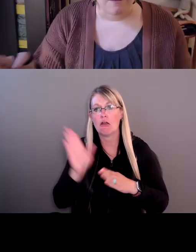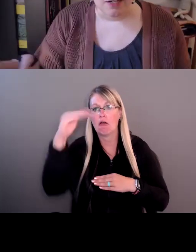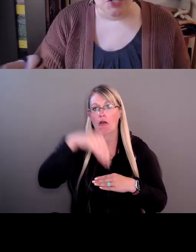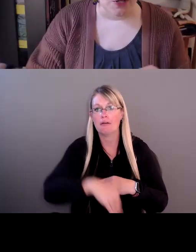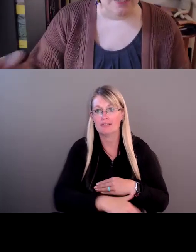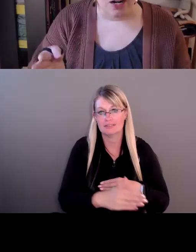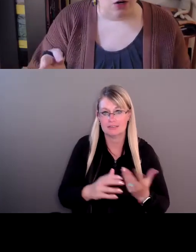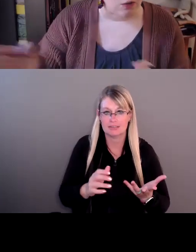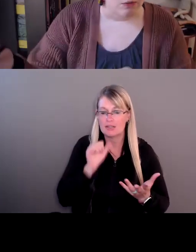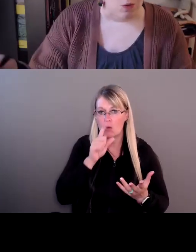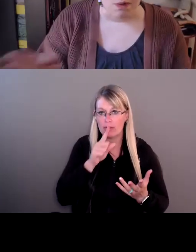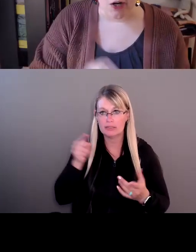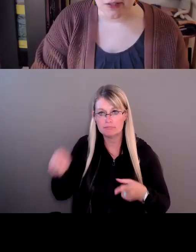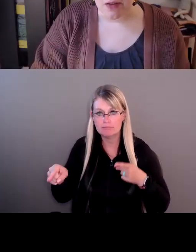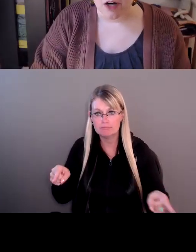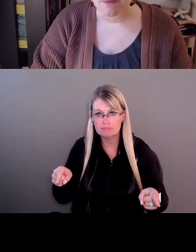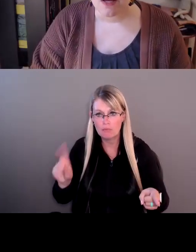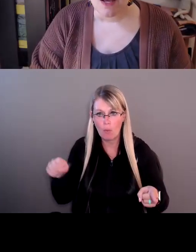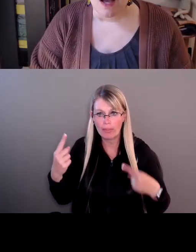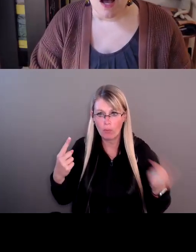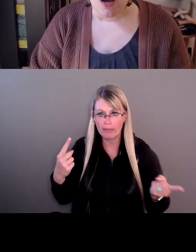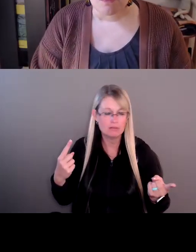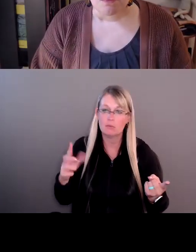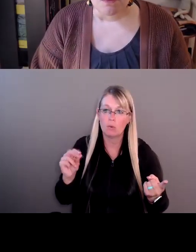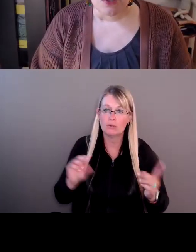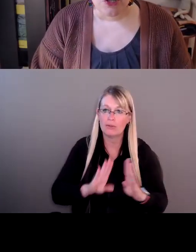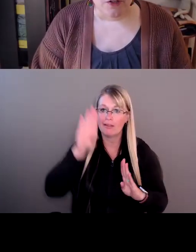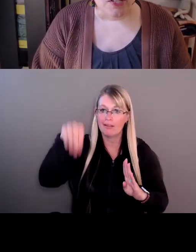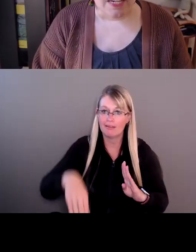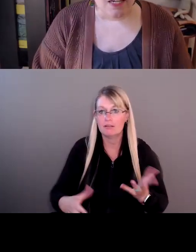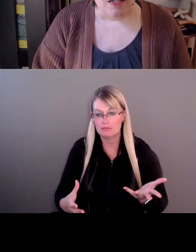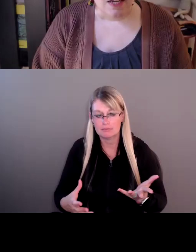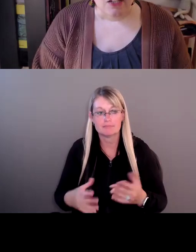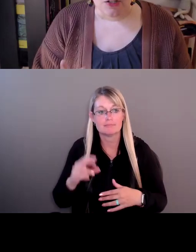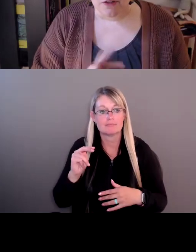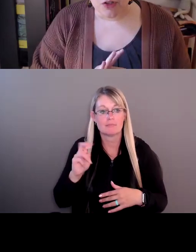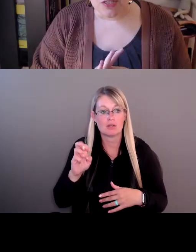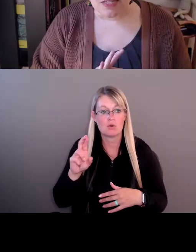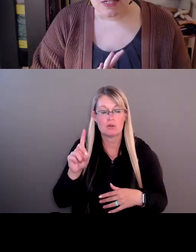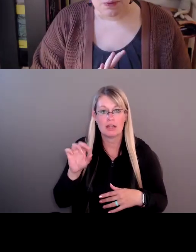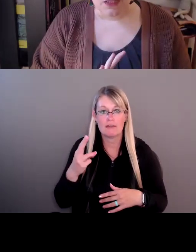very straight and narrow one bucket or the other. Neurodiversity and neurodivergence is typically